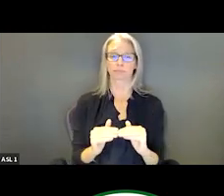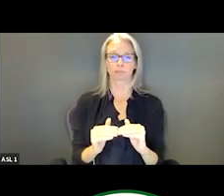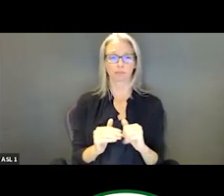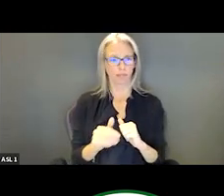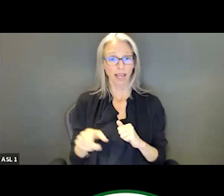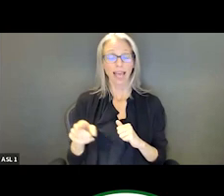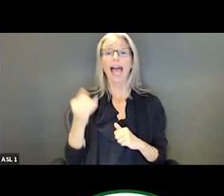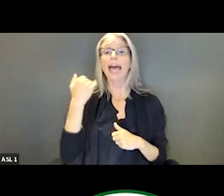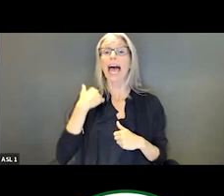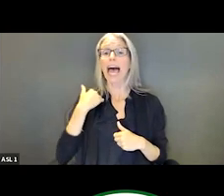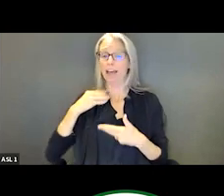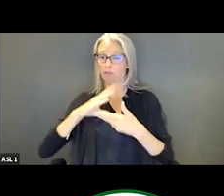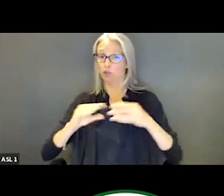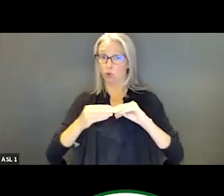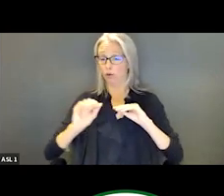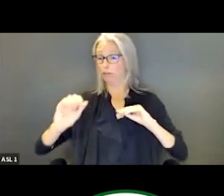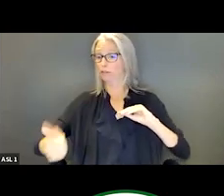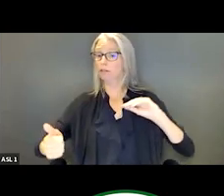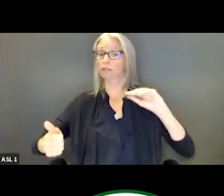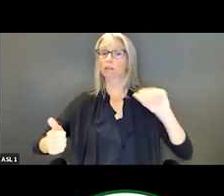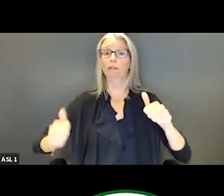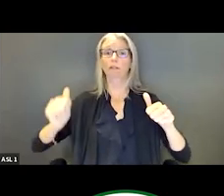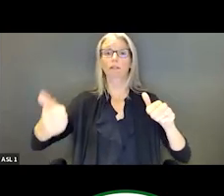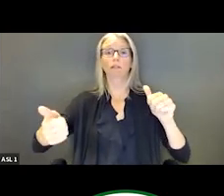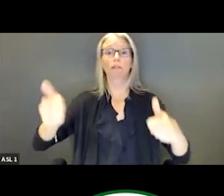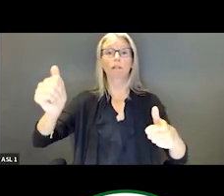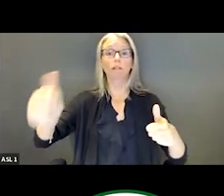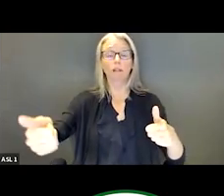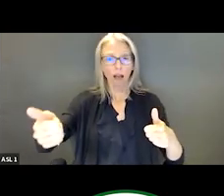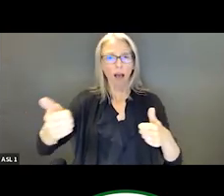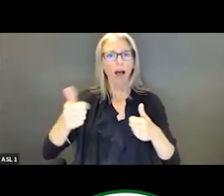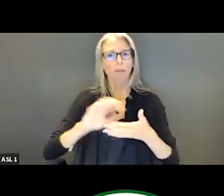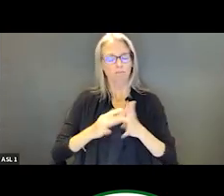A short accessible trail at the base of Mount Robson contained a story walk with signs that